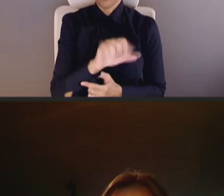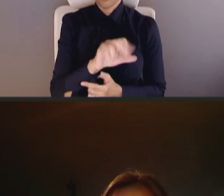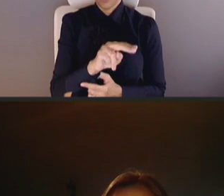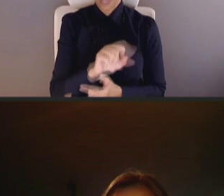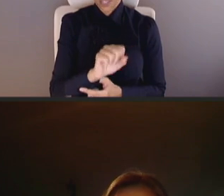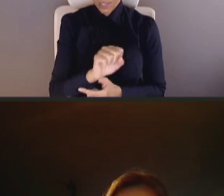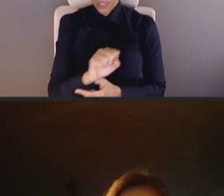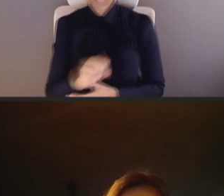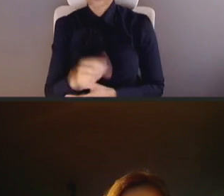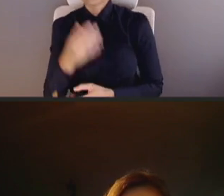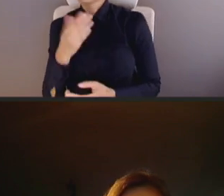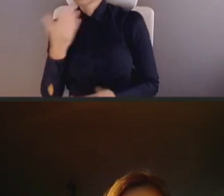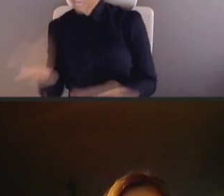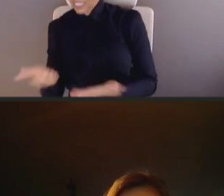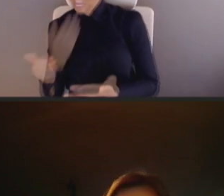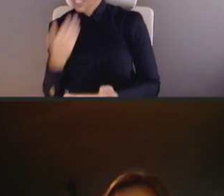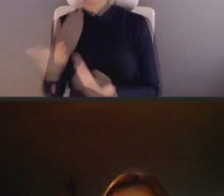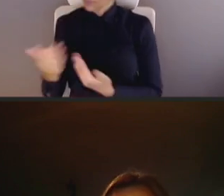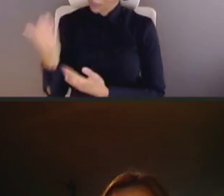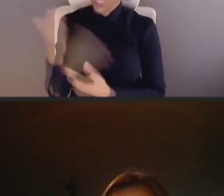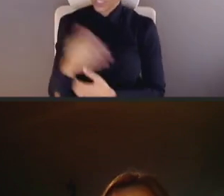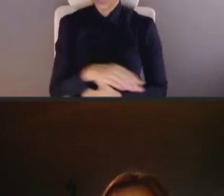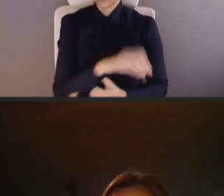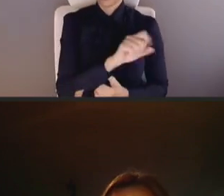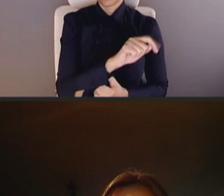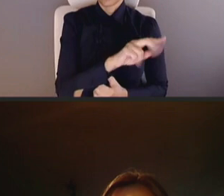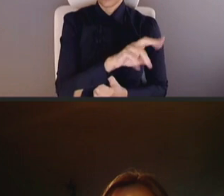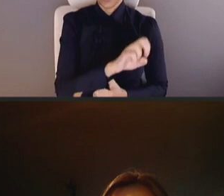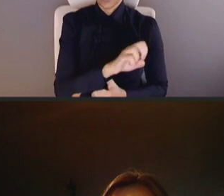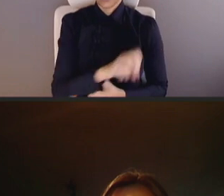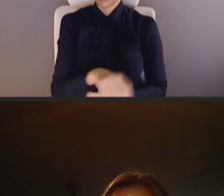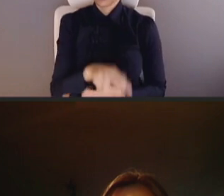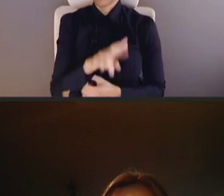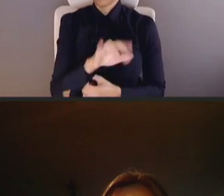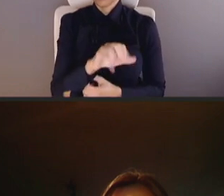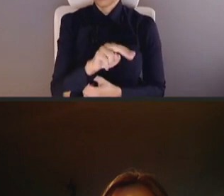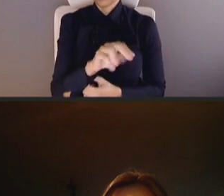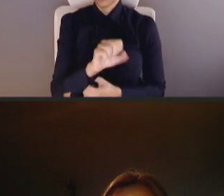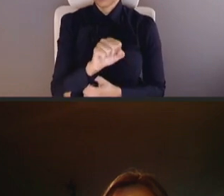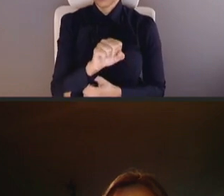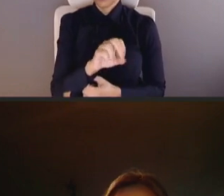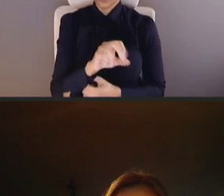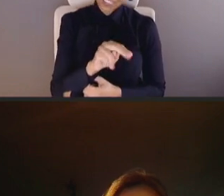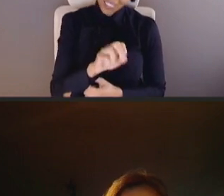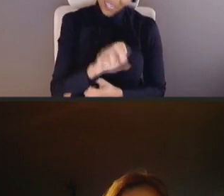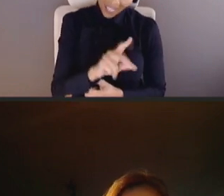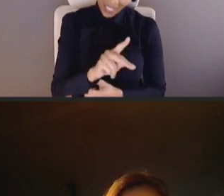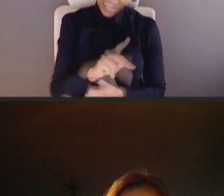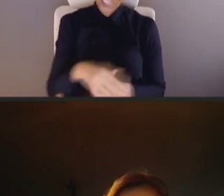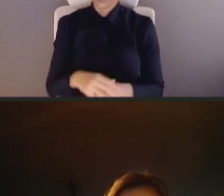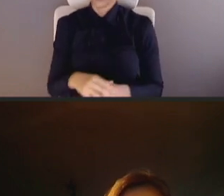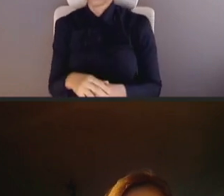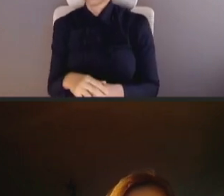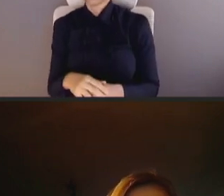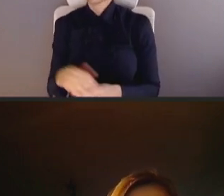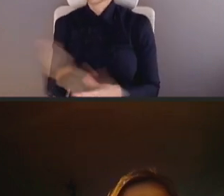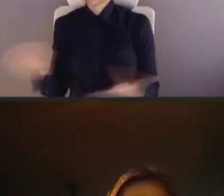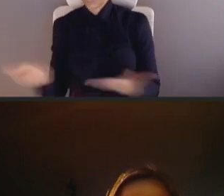Ann Aikin: Good morning. Steve Rinderknecht. Stephen Rinderknecht: Good morning. Present. Ann Aikin: Good morning. Winona Stoltzfus.